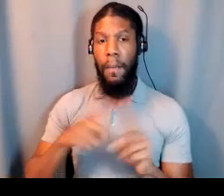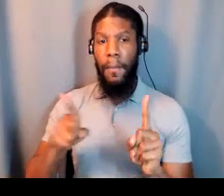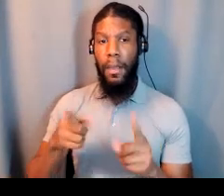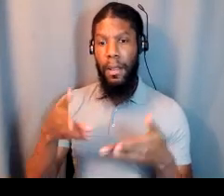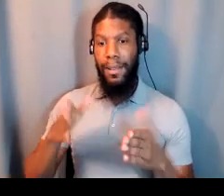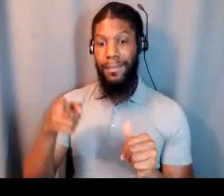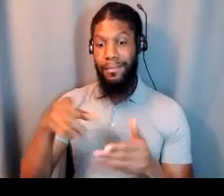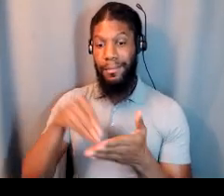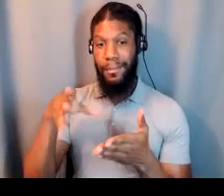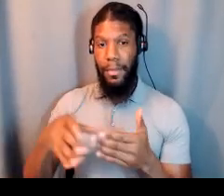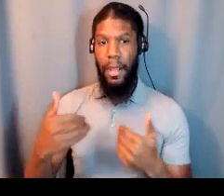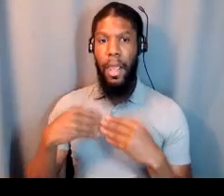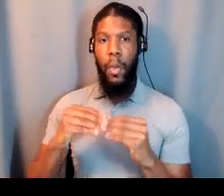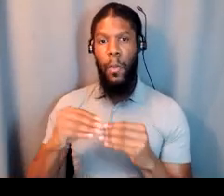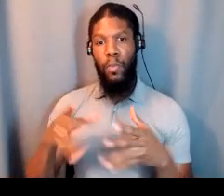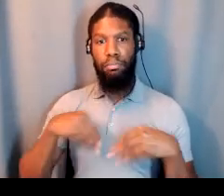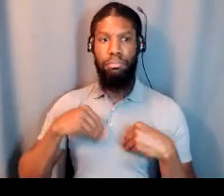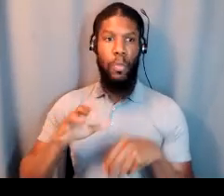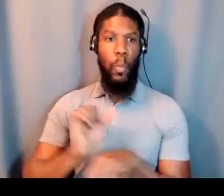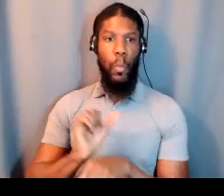The "or not" of Hewett resonates loudest for me here.